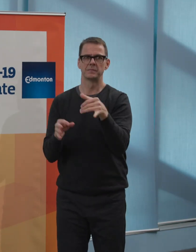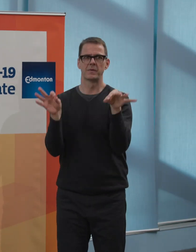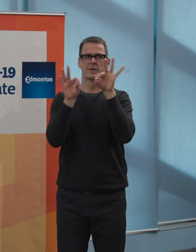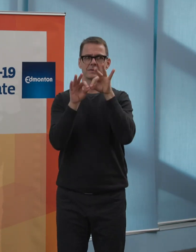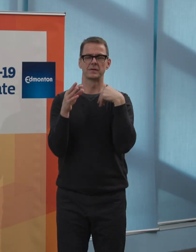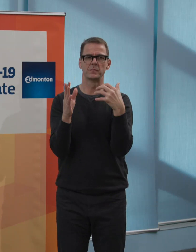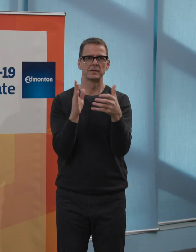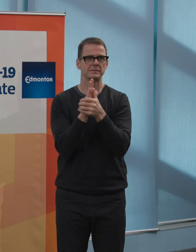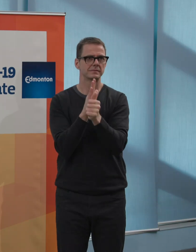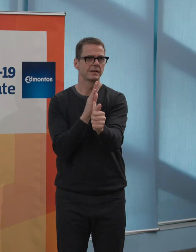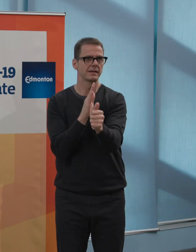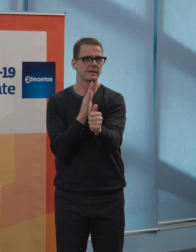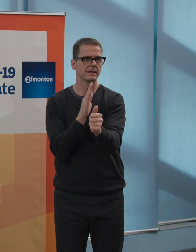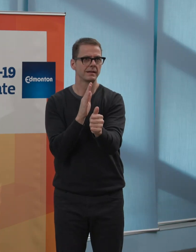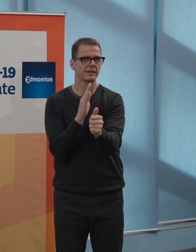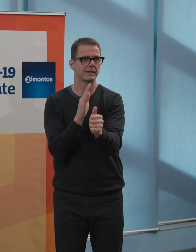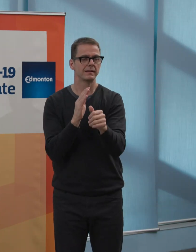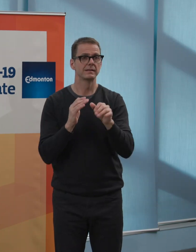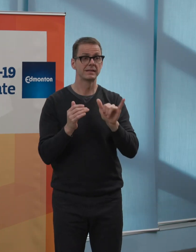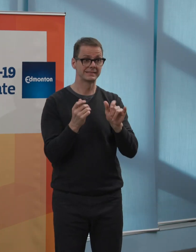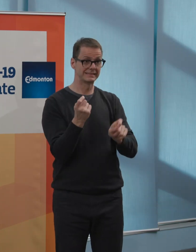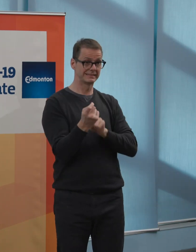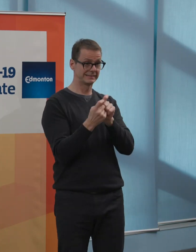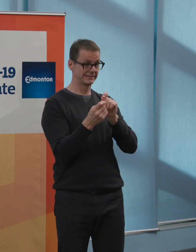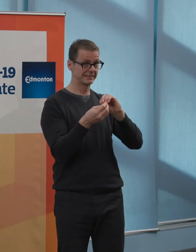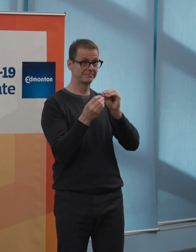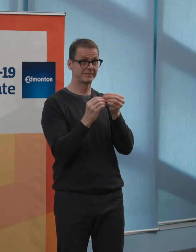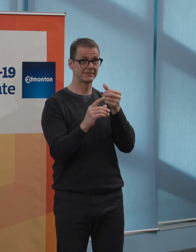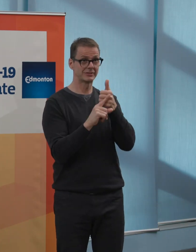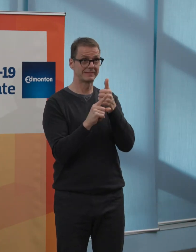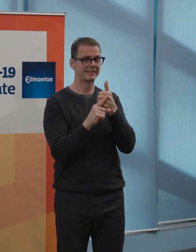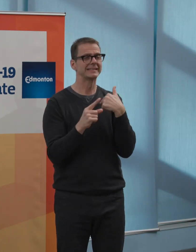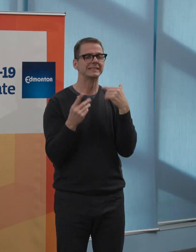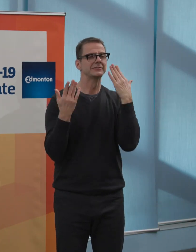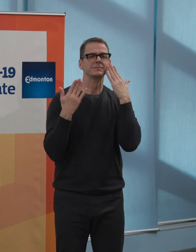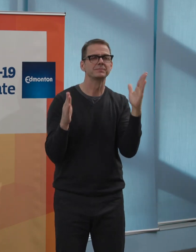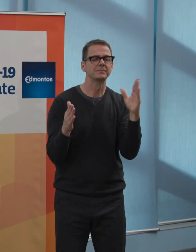consider the number of employees that we have close to 14,000 it's a it's a